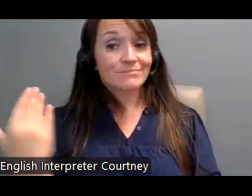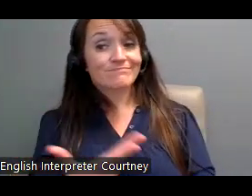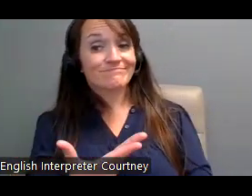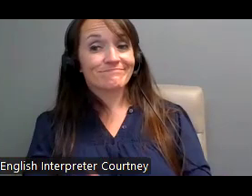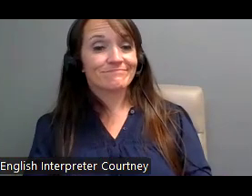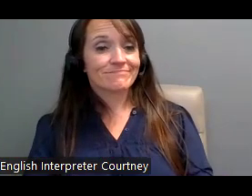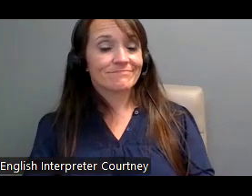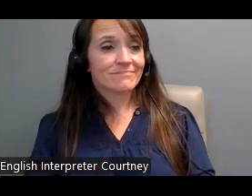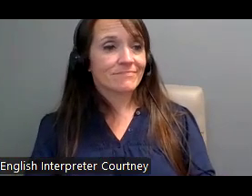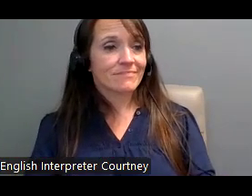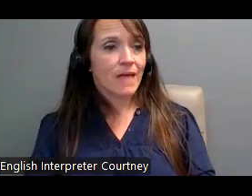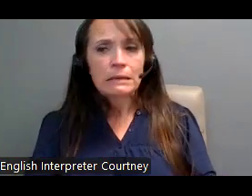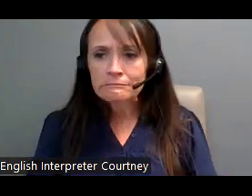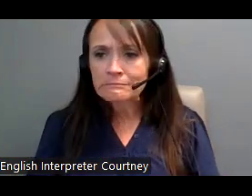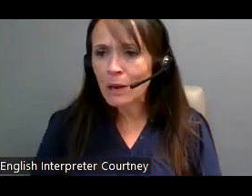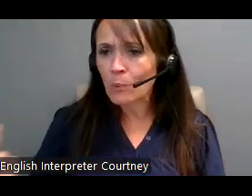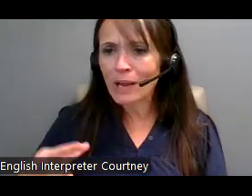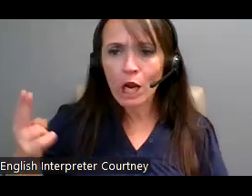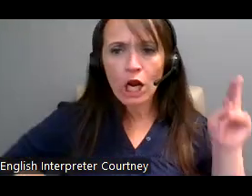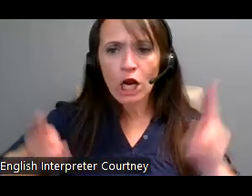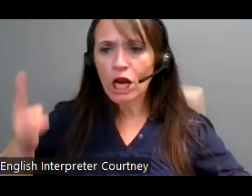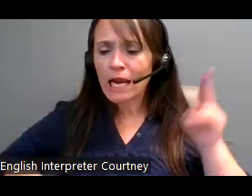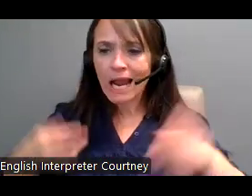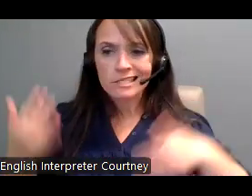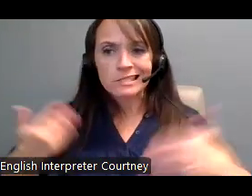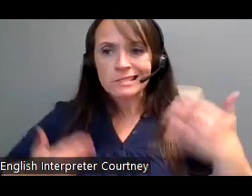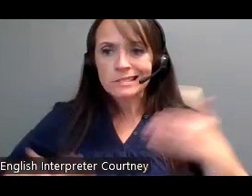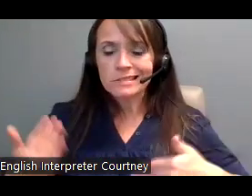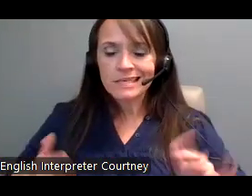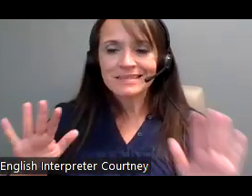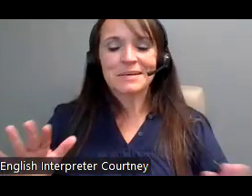I think we ran through this quickly, let's give them examples of the way waivers work,